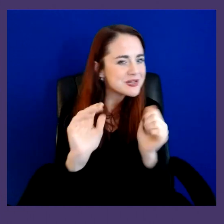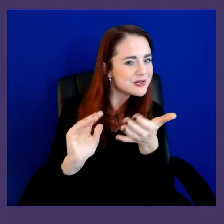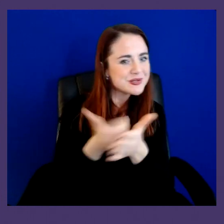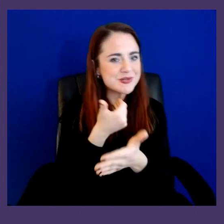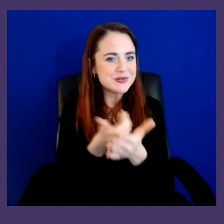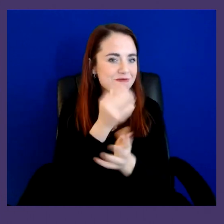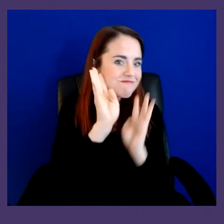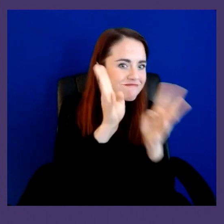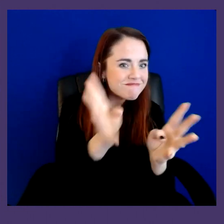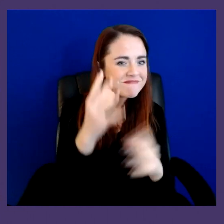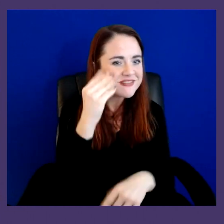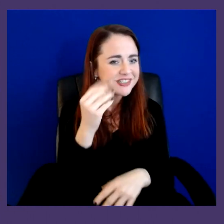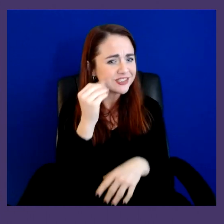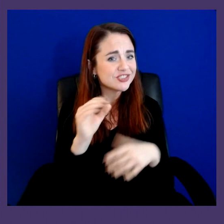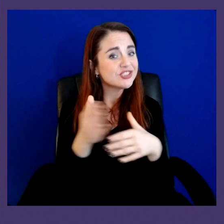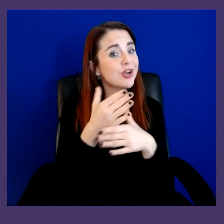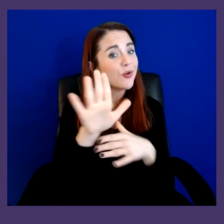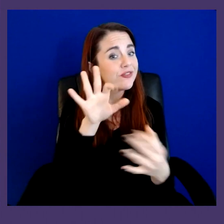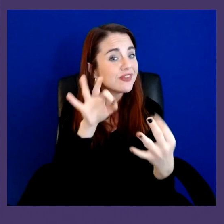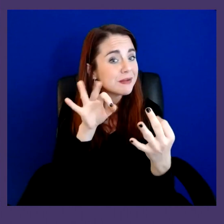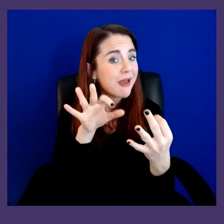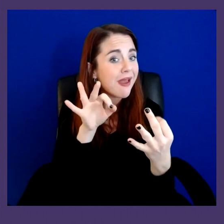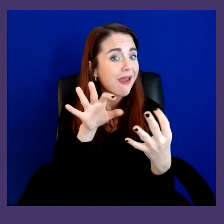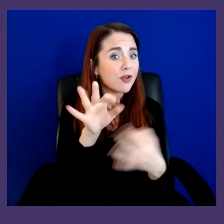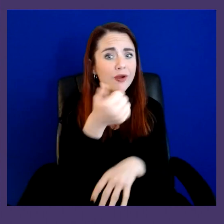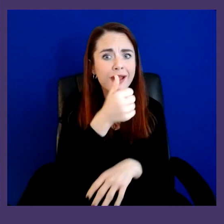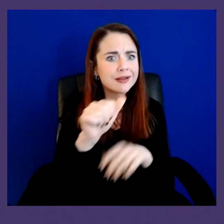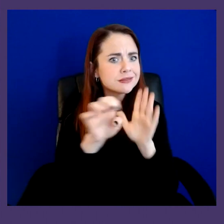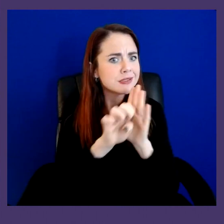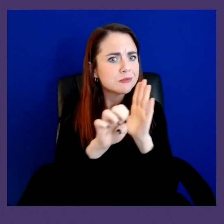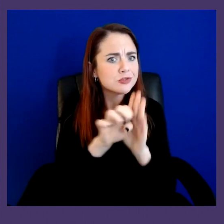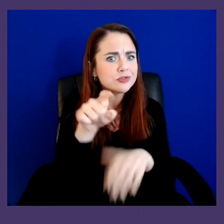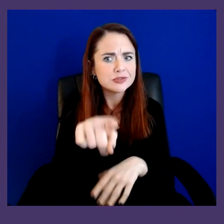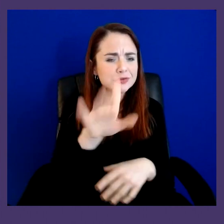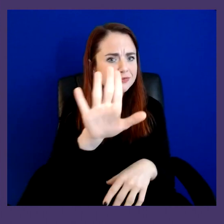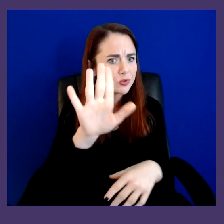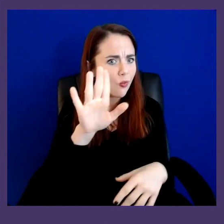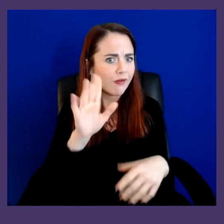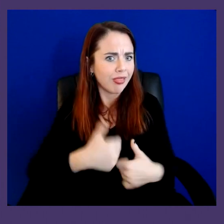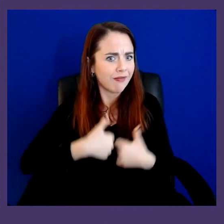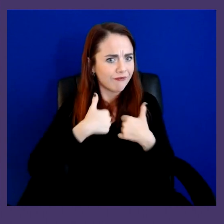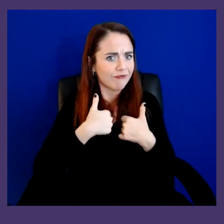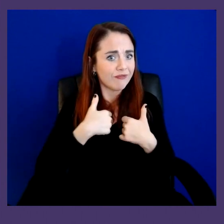share your feedback or unique use cases that you come up with. If you're an individual, learn how to reach out to us at